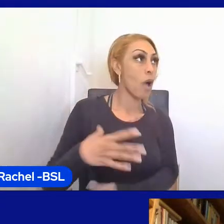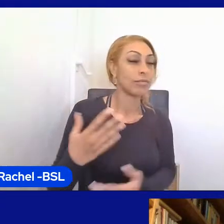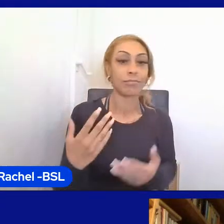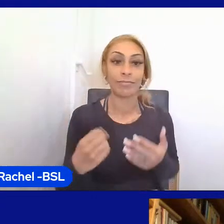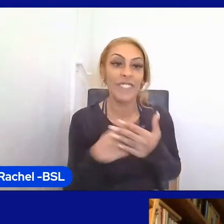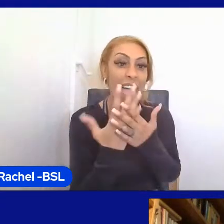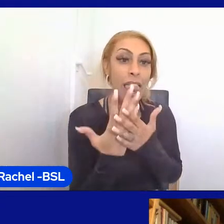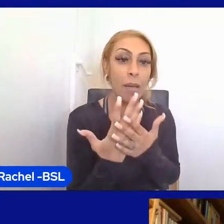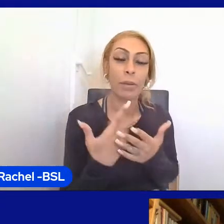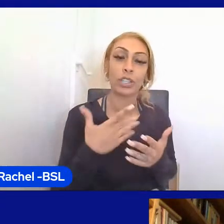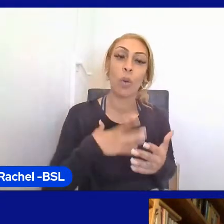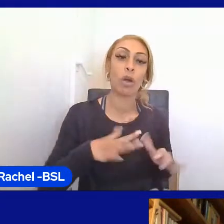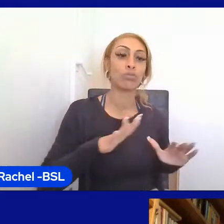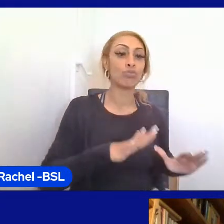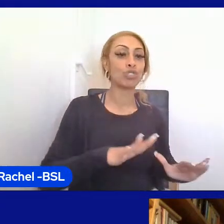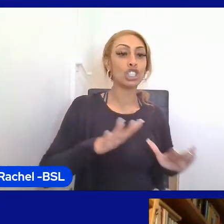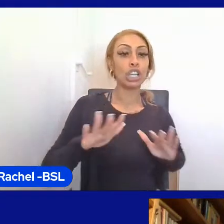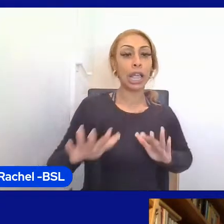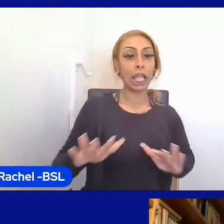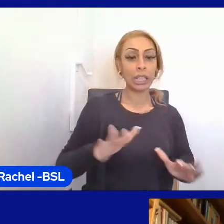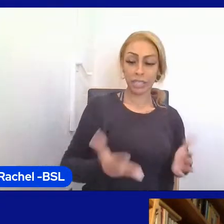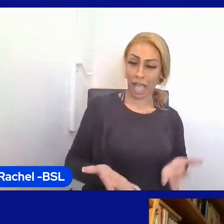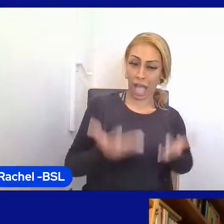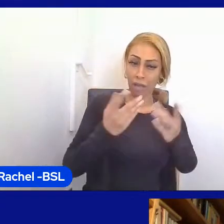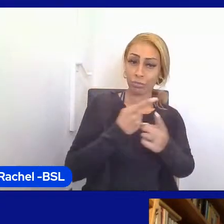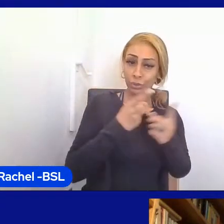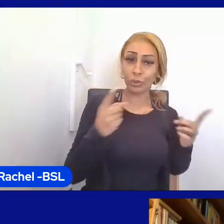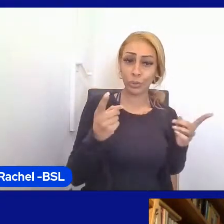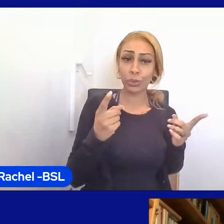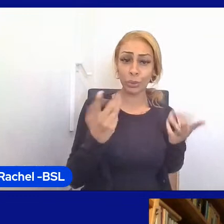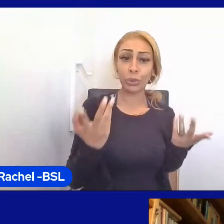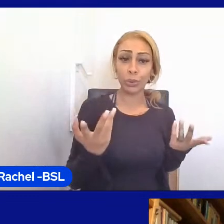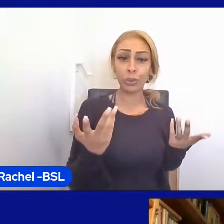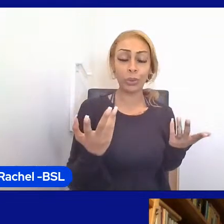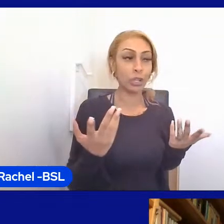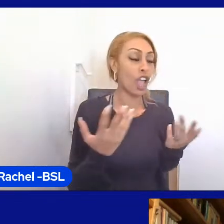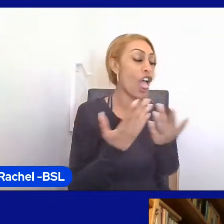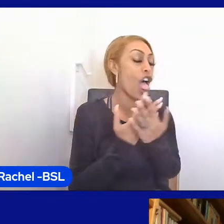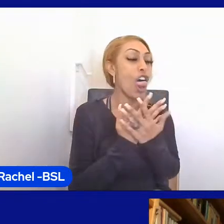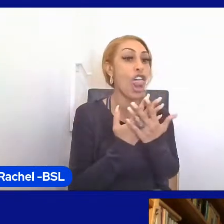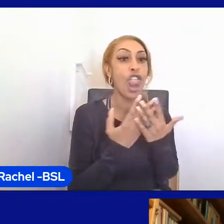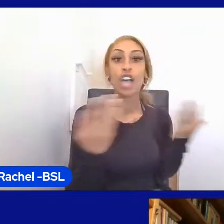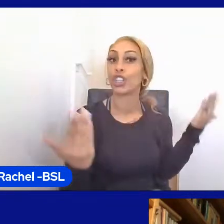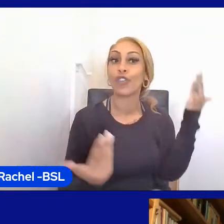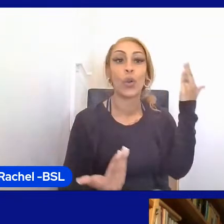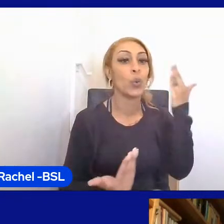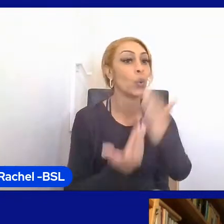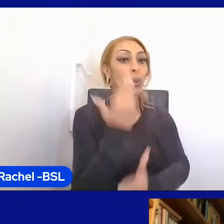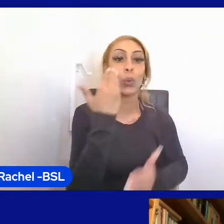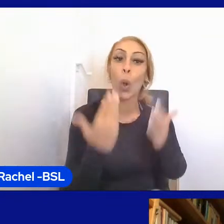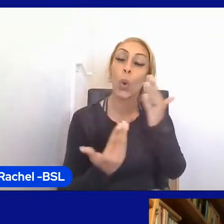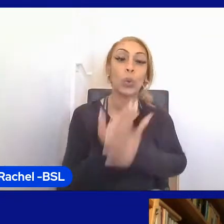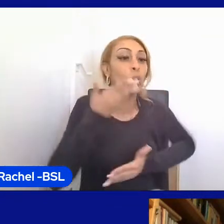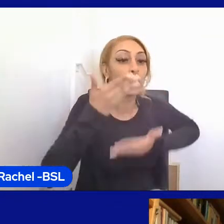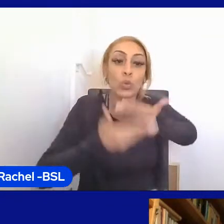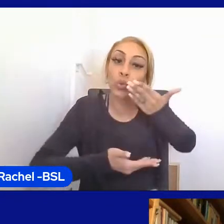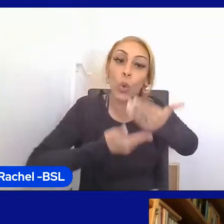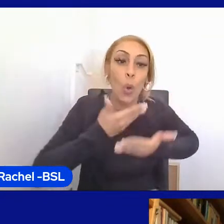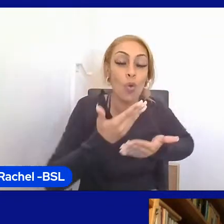form of art and look into the different voices of the city. It could be the kind of place where people get